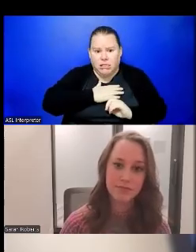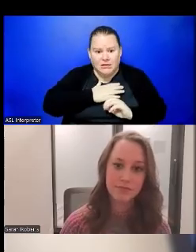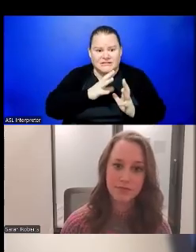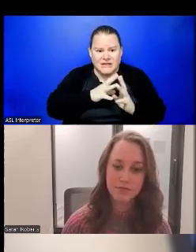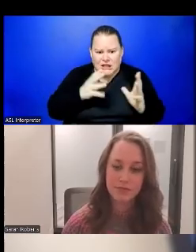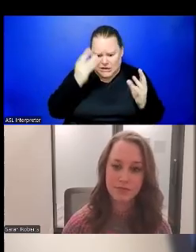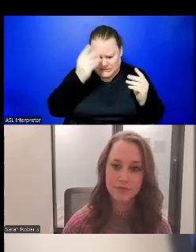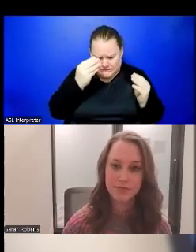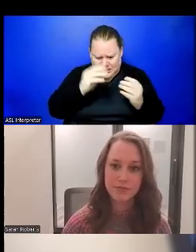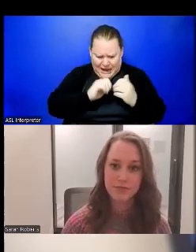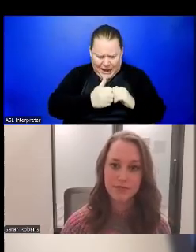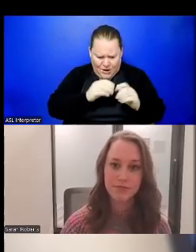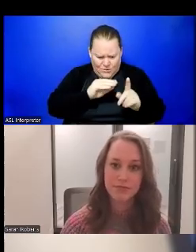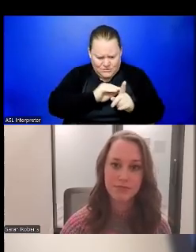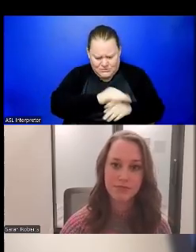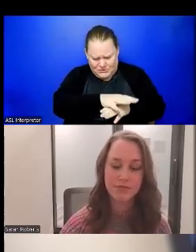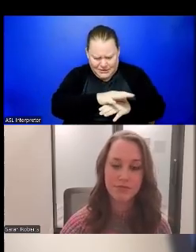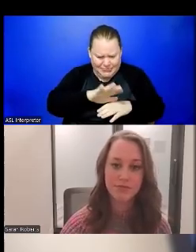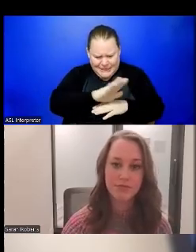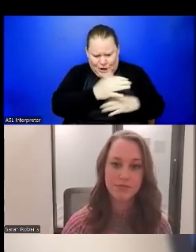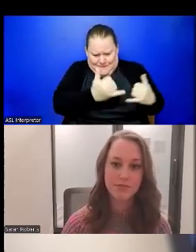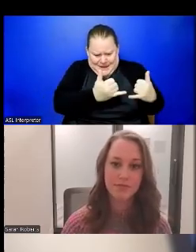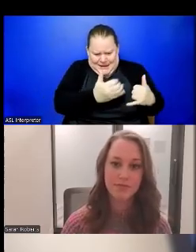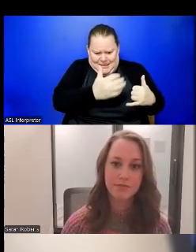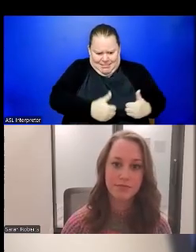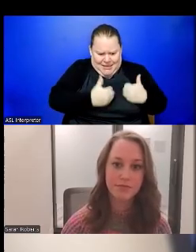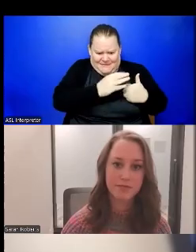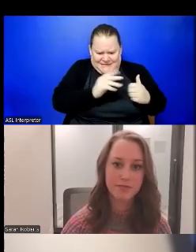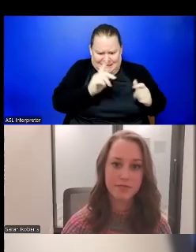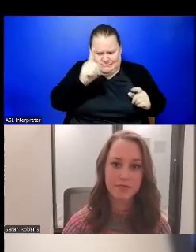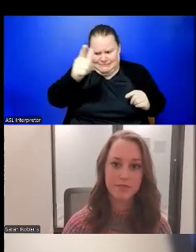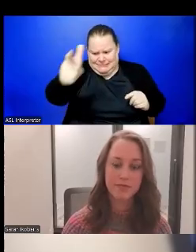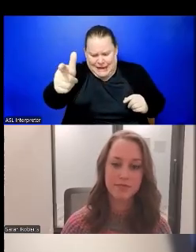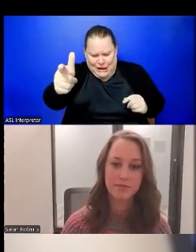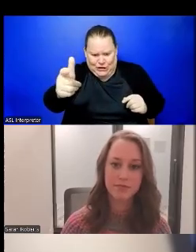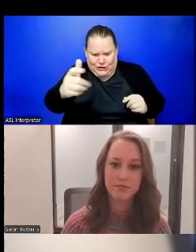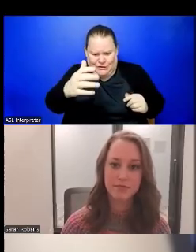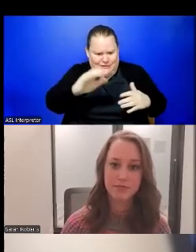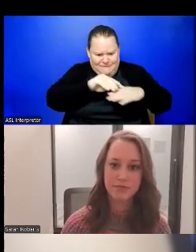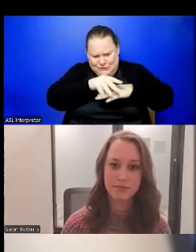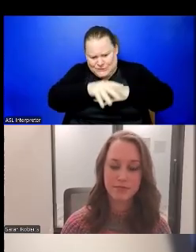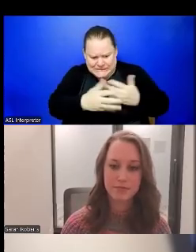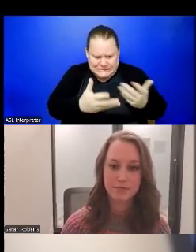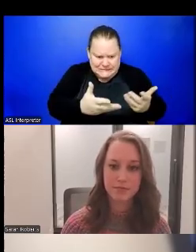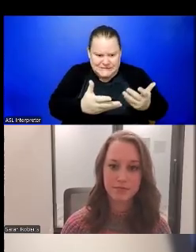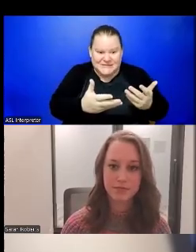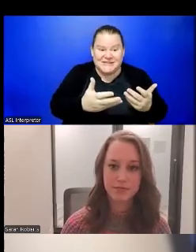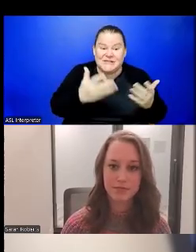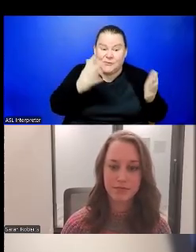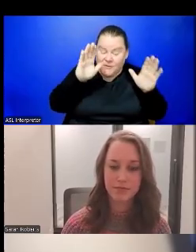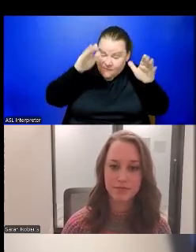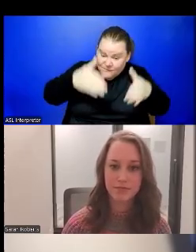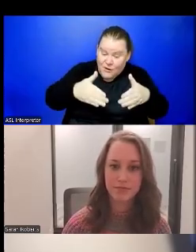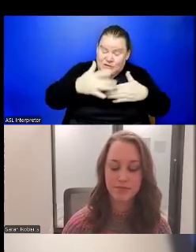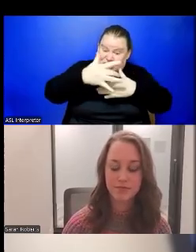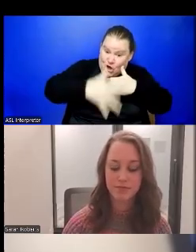immediate lives as well as their future lives. And so we like to focus the early medical management on three key pieces